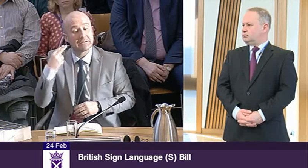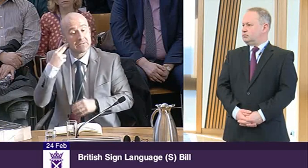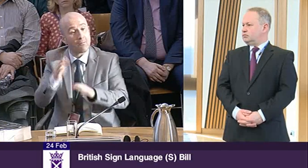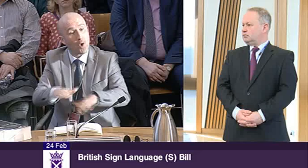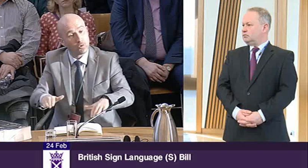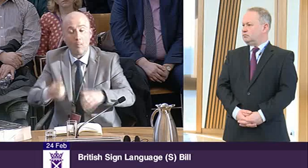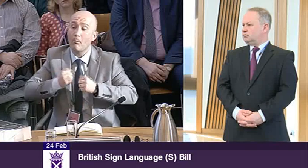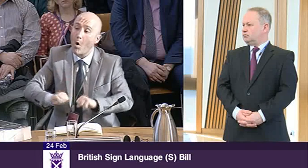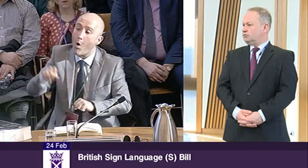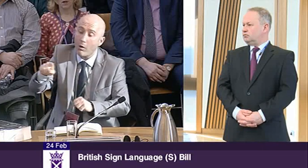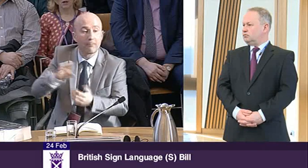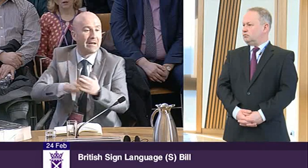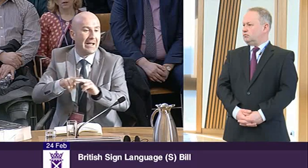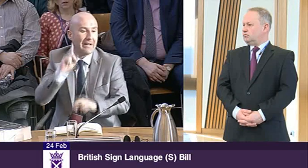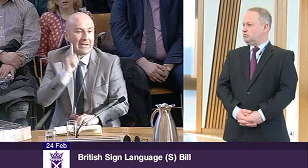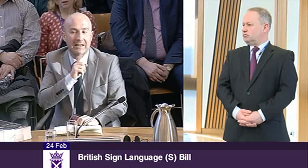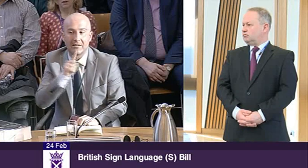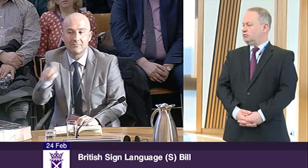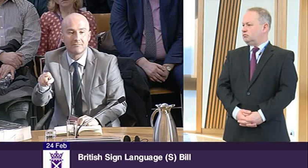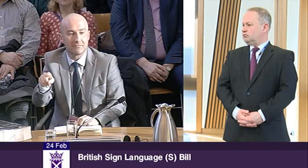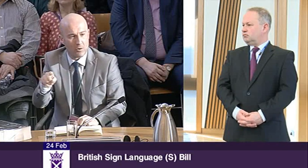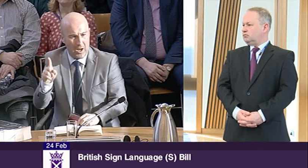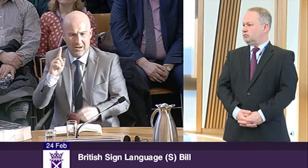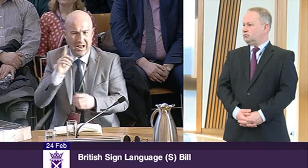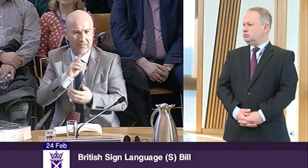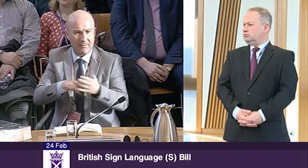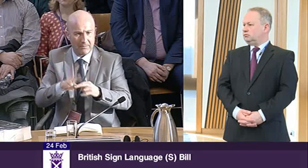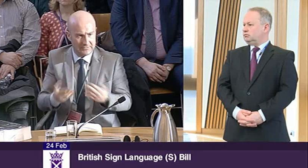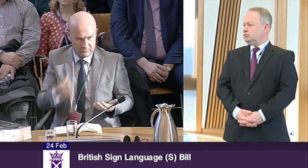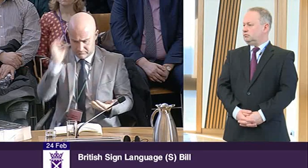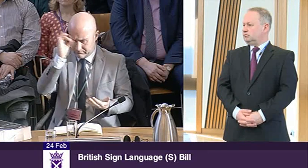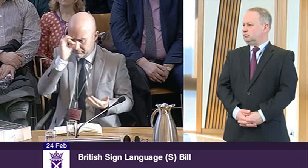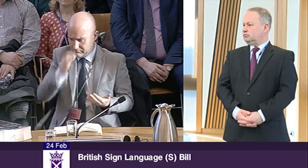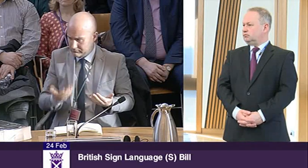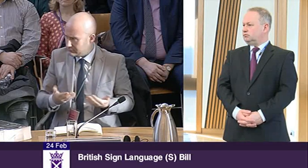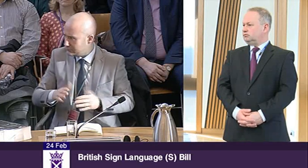Families with deaf children often do not take up the option of BSL. As Avril Hepner said,